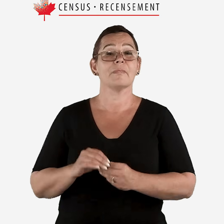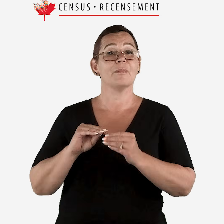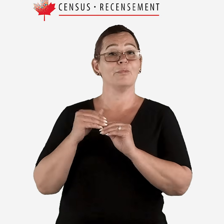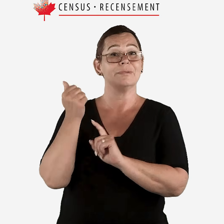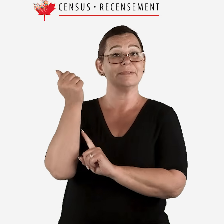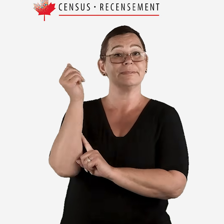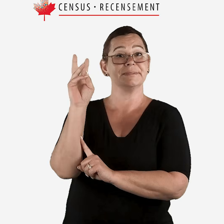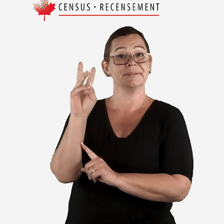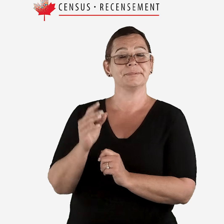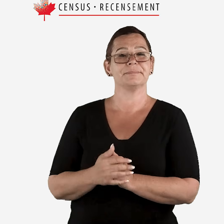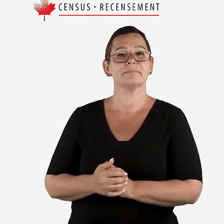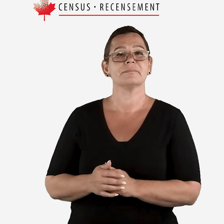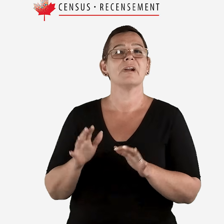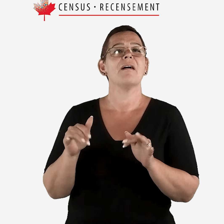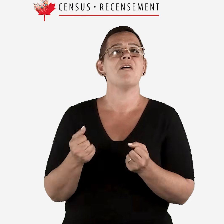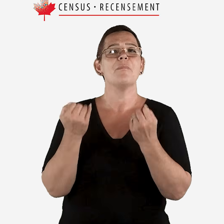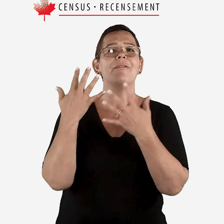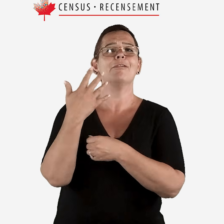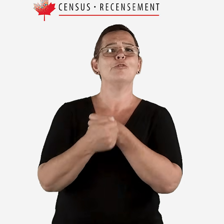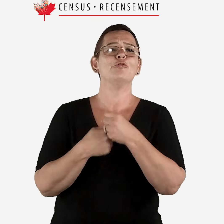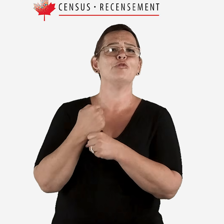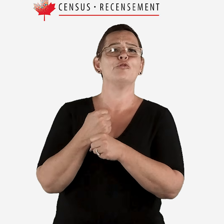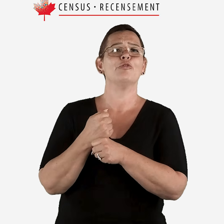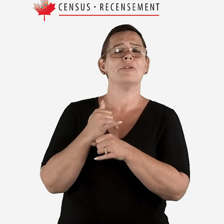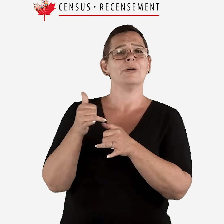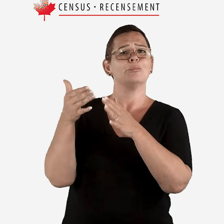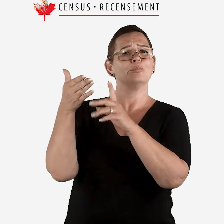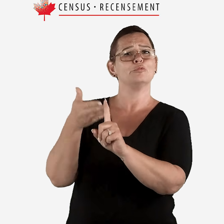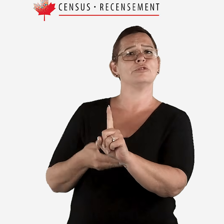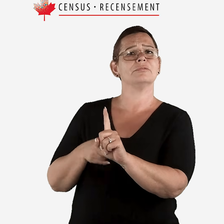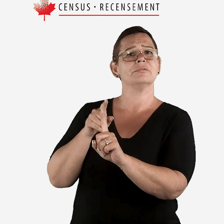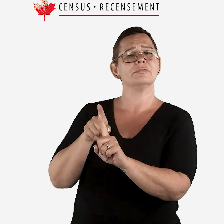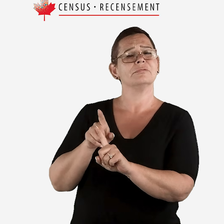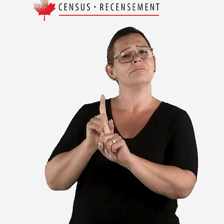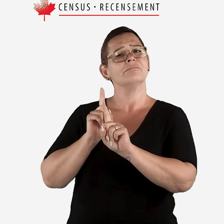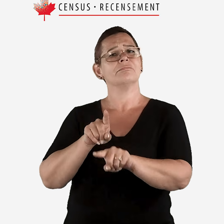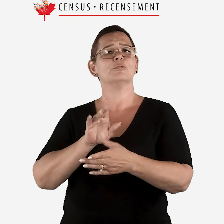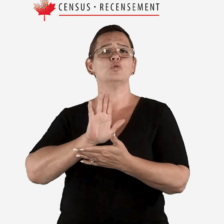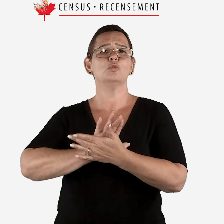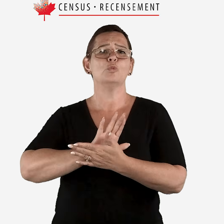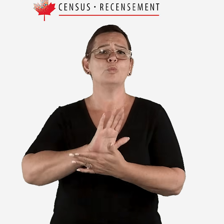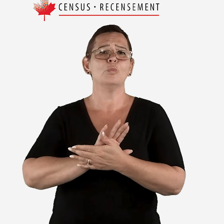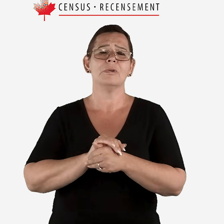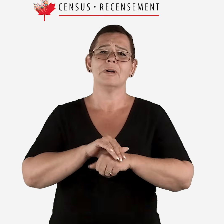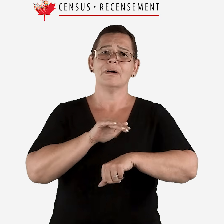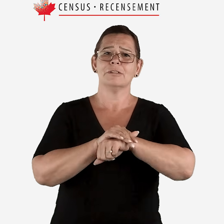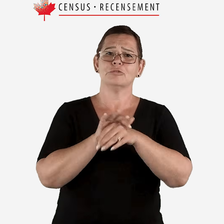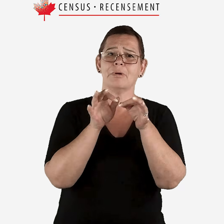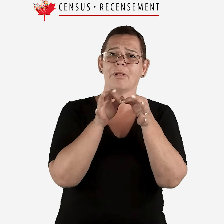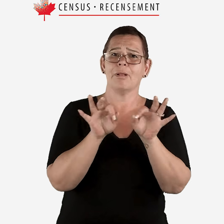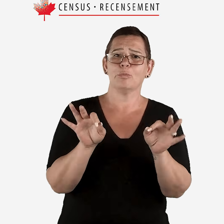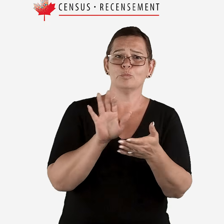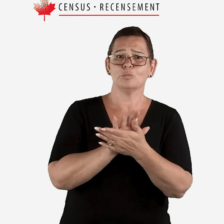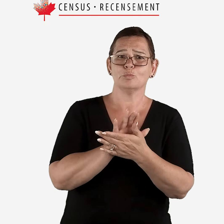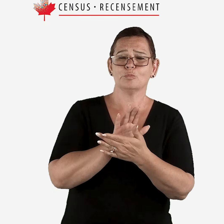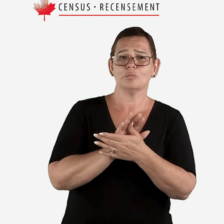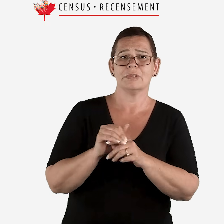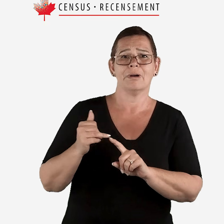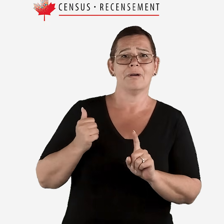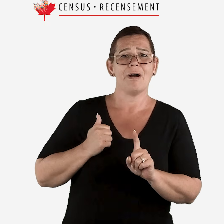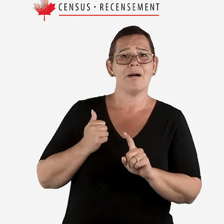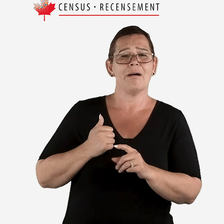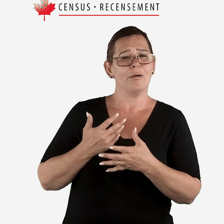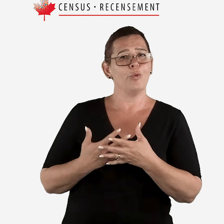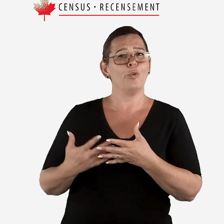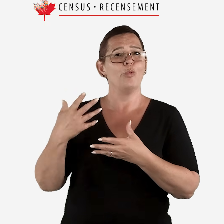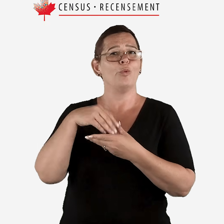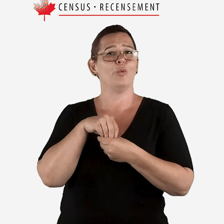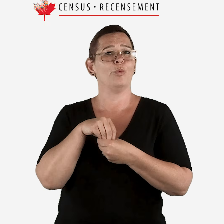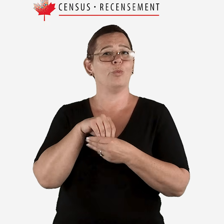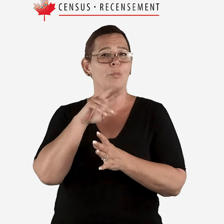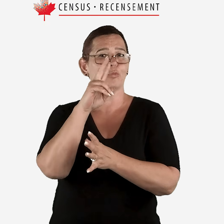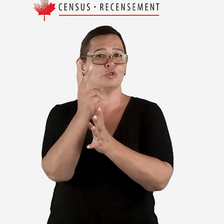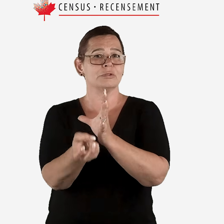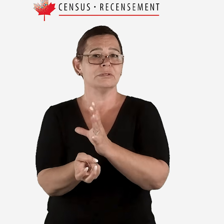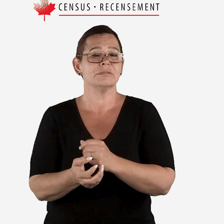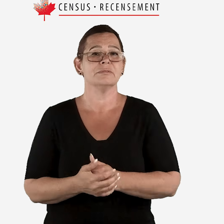16. For how many years did this person do their schooling in an English-language school in Canada (including immersion)?